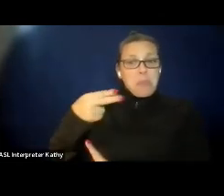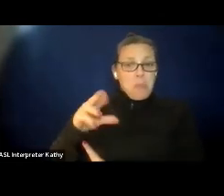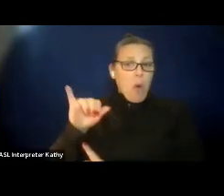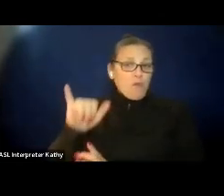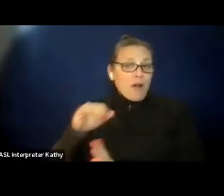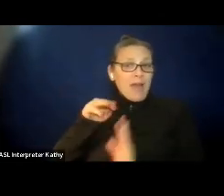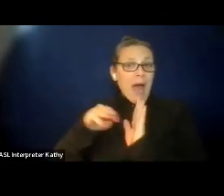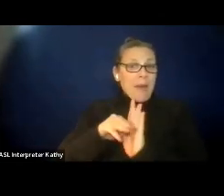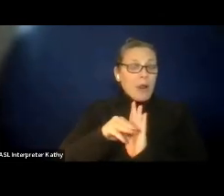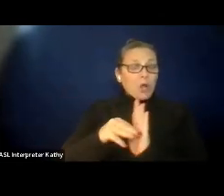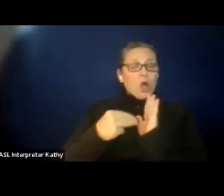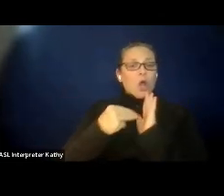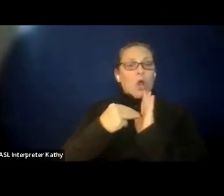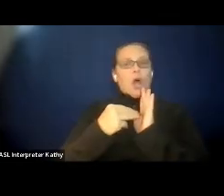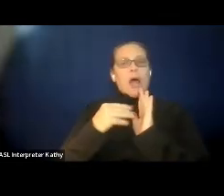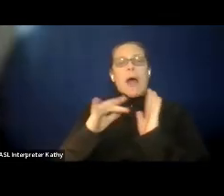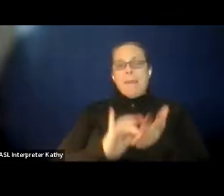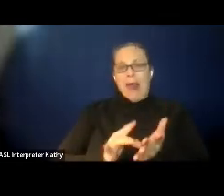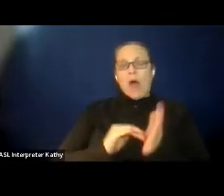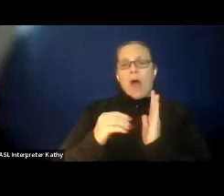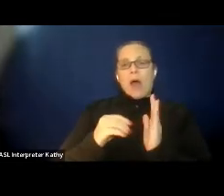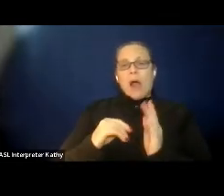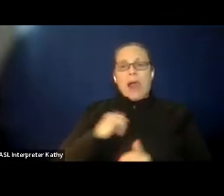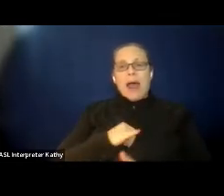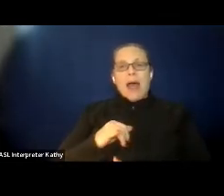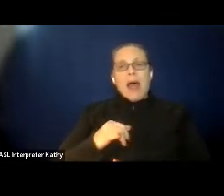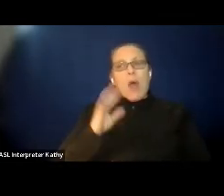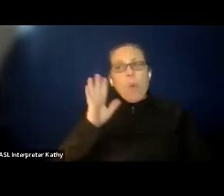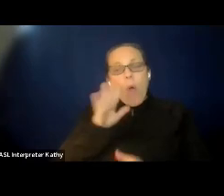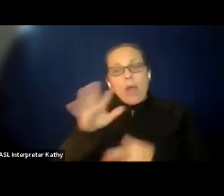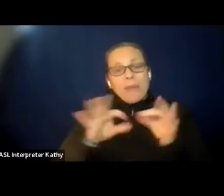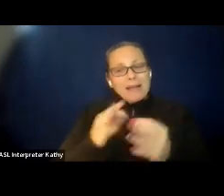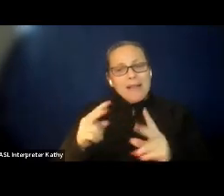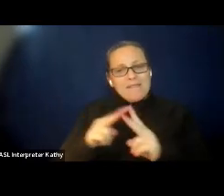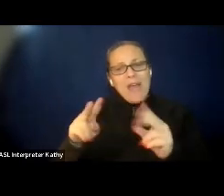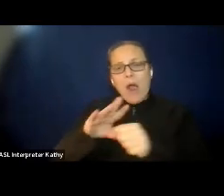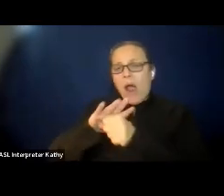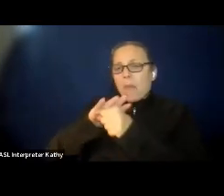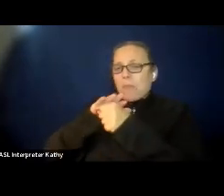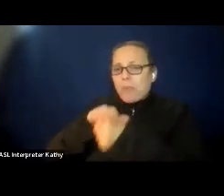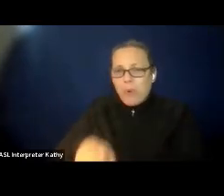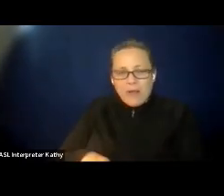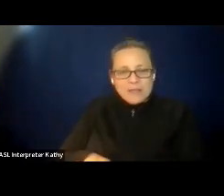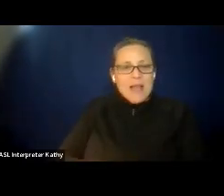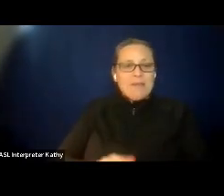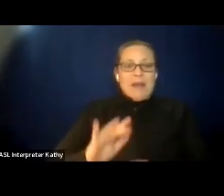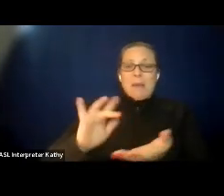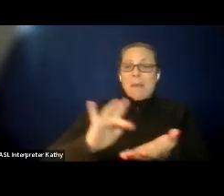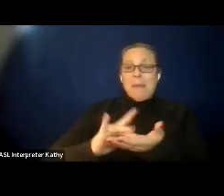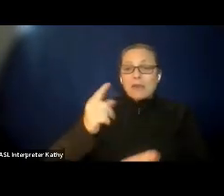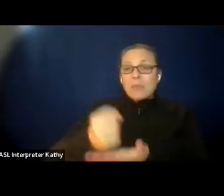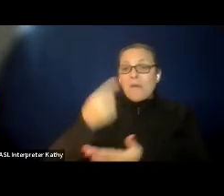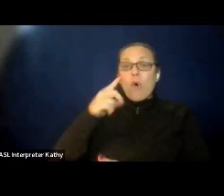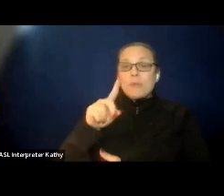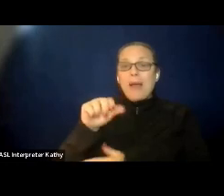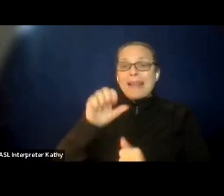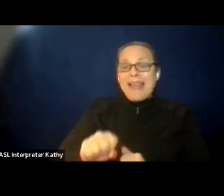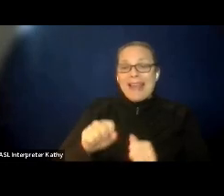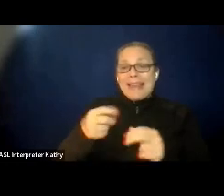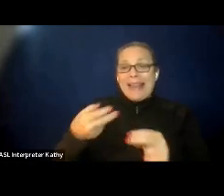accommodated. And there are some pros to the medical model, even though in a lot of ways, which I will get into, it's very oppressive. Medical treatment for